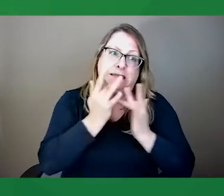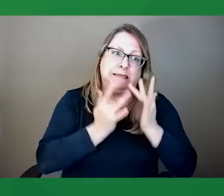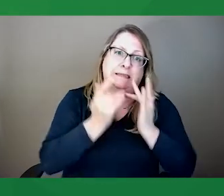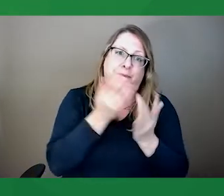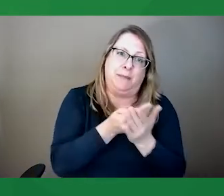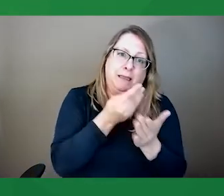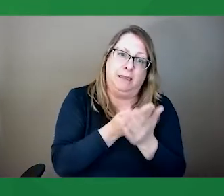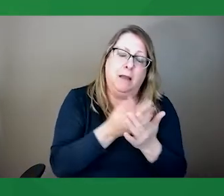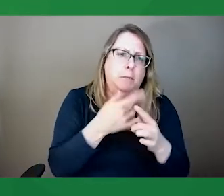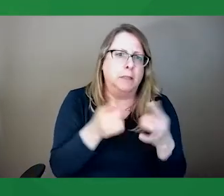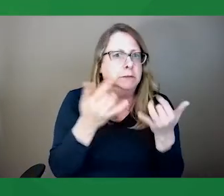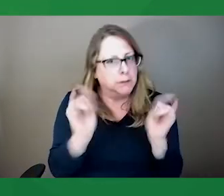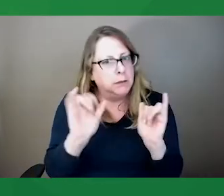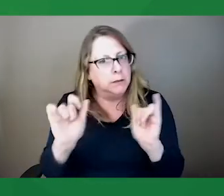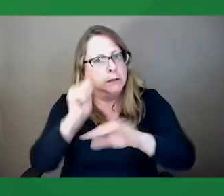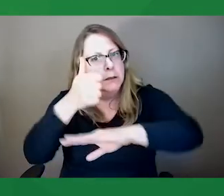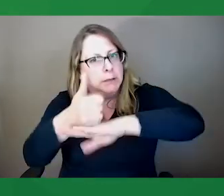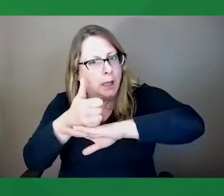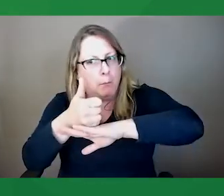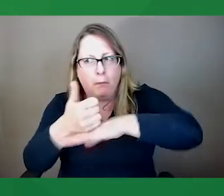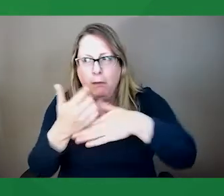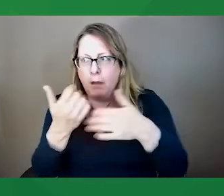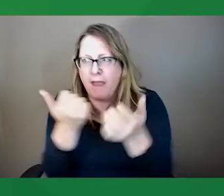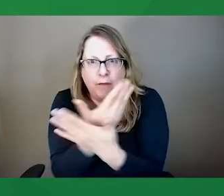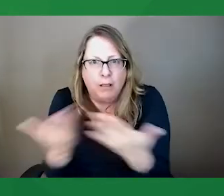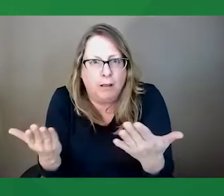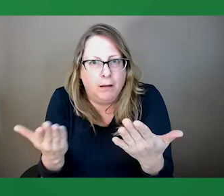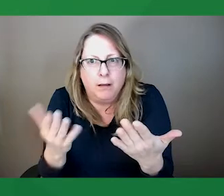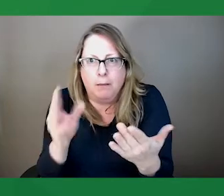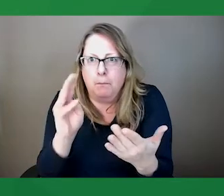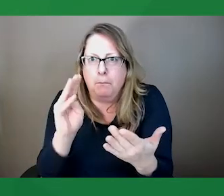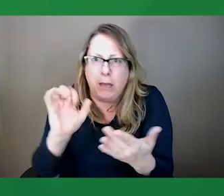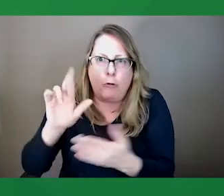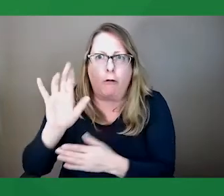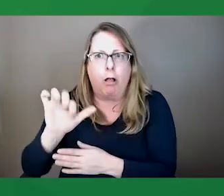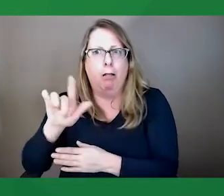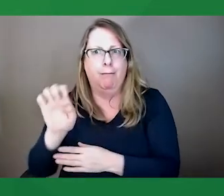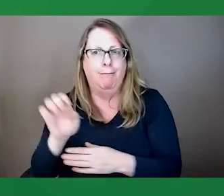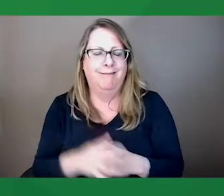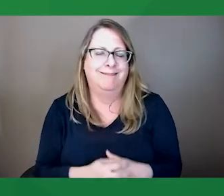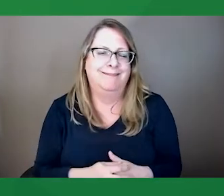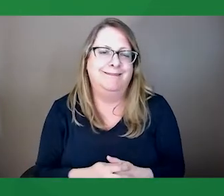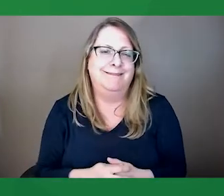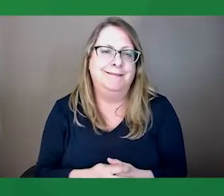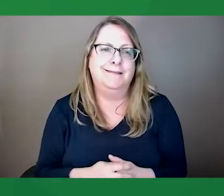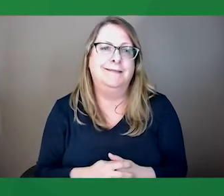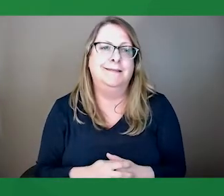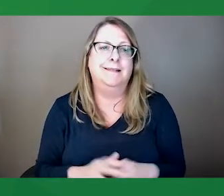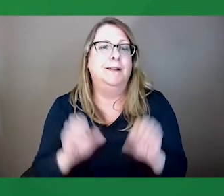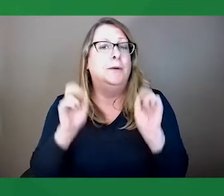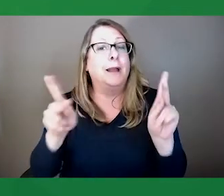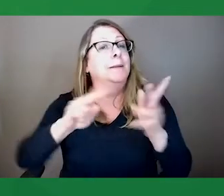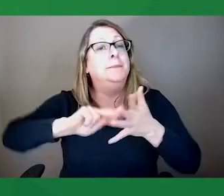but we do have to do miracles. Okay. So what does this do for Oscar and sorry.